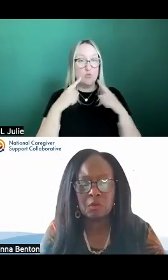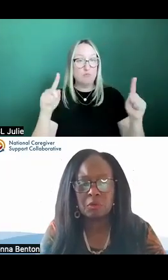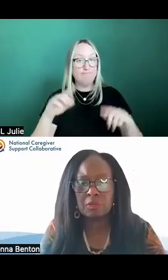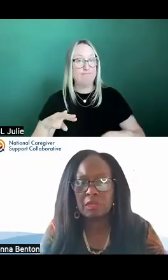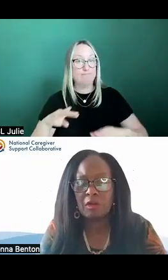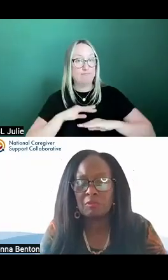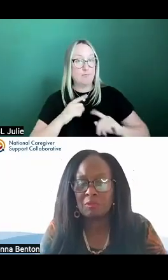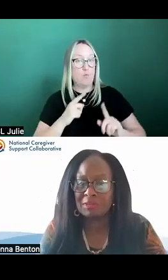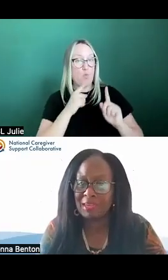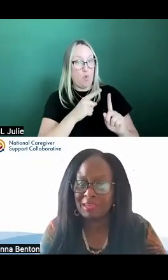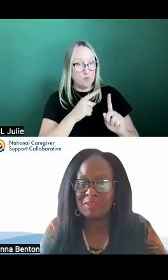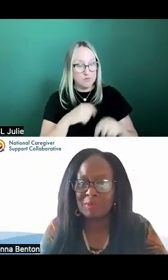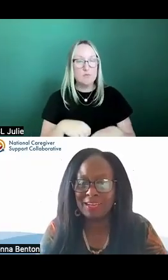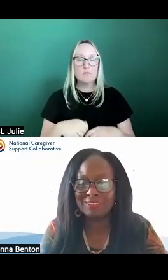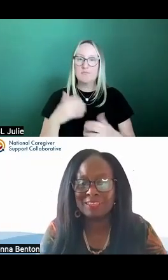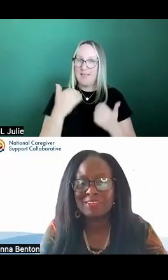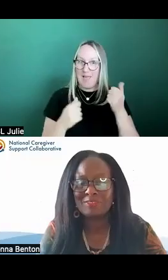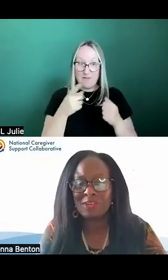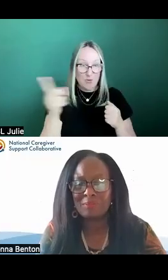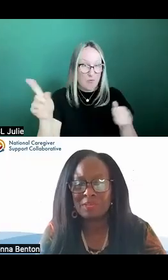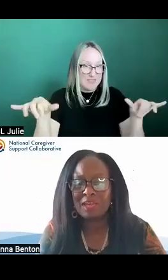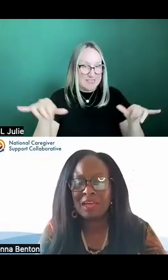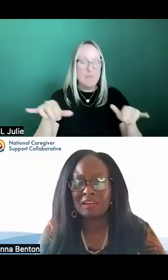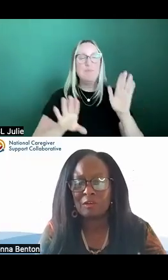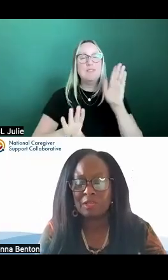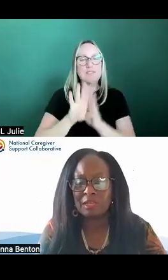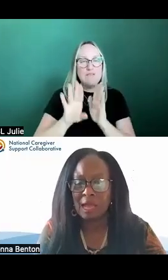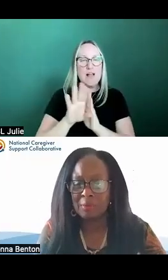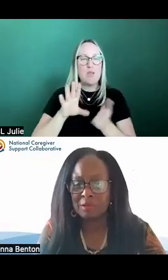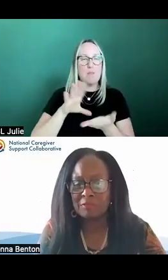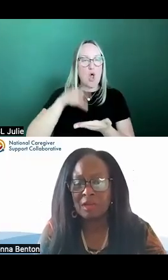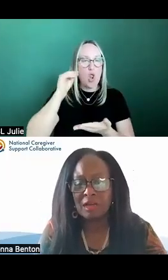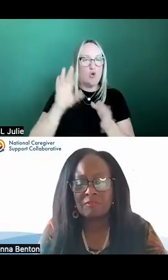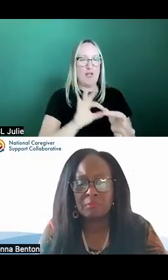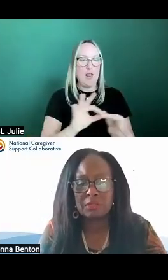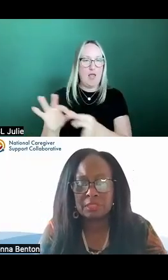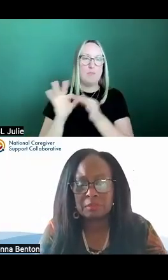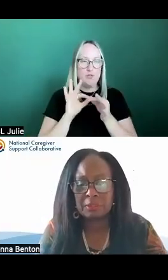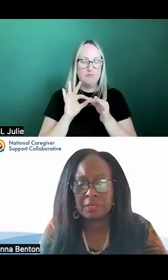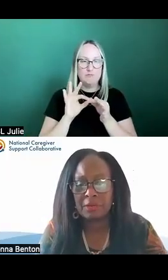we really are like everyone else, developing a learning collaborative of multidisciplinary